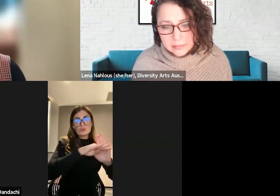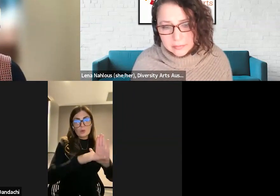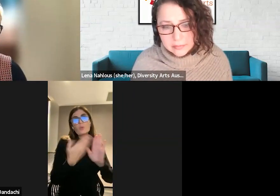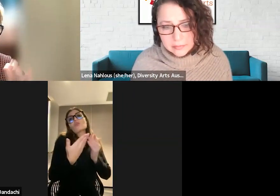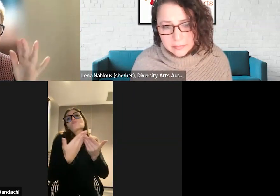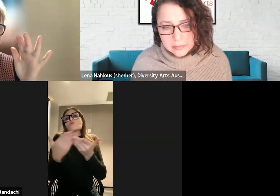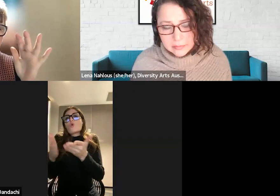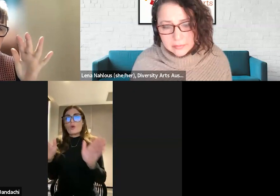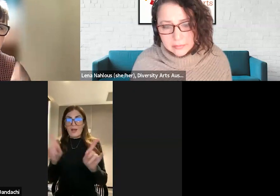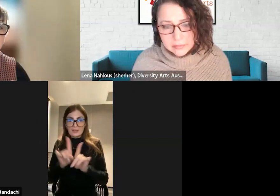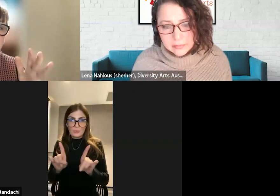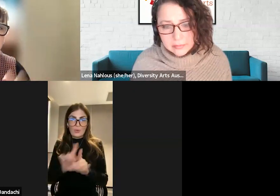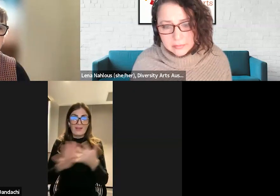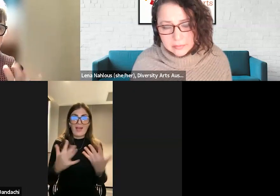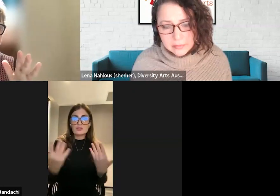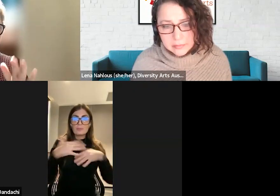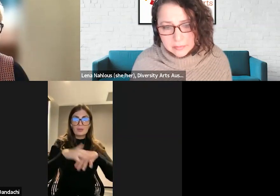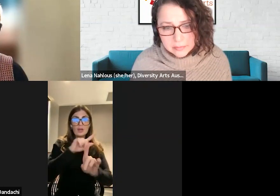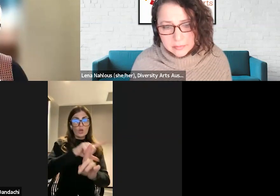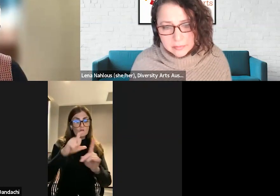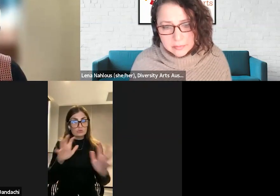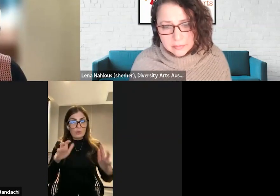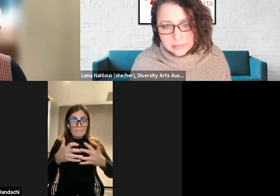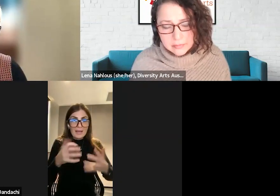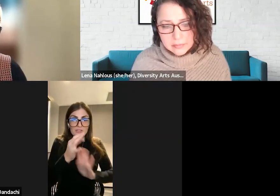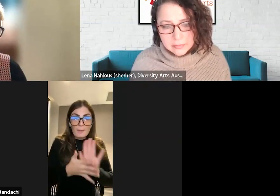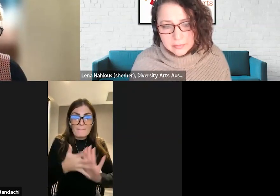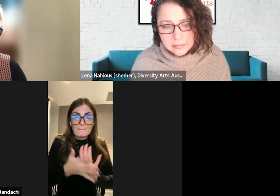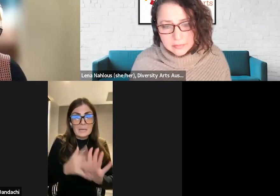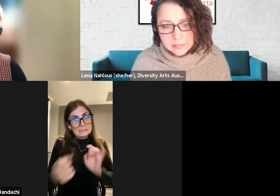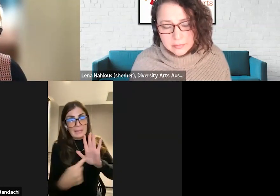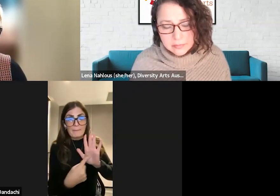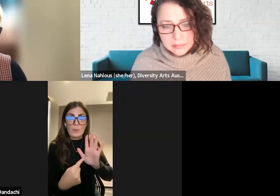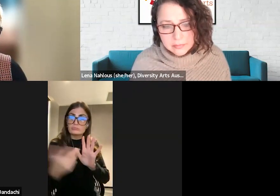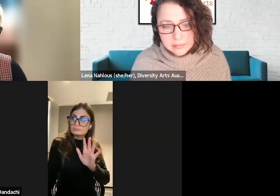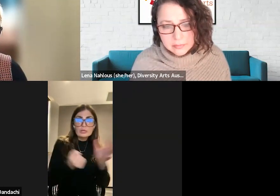And they said cultural match is not simply a matter of importing romanticized views of traditional indigenous structures or